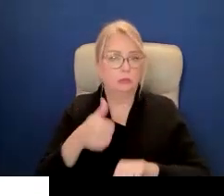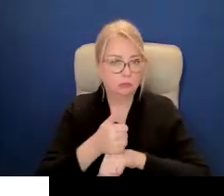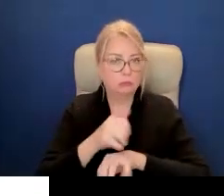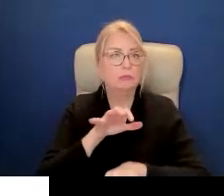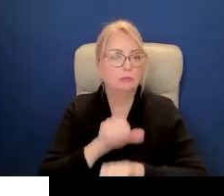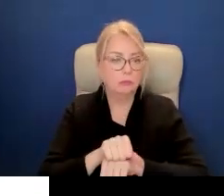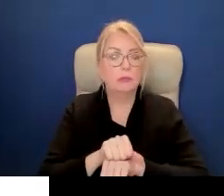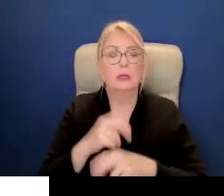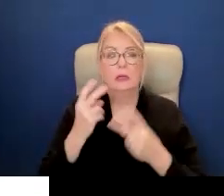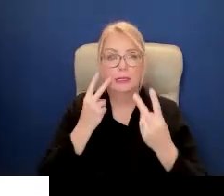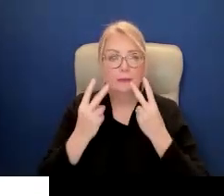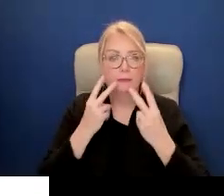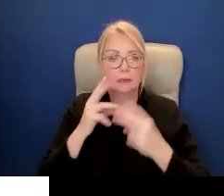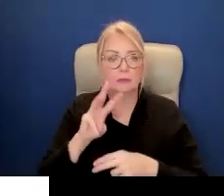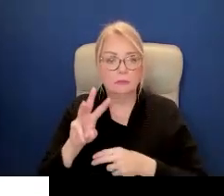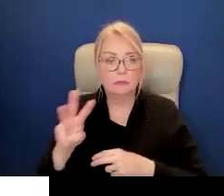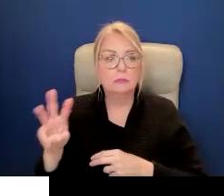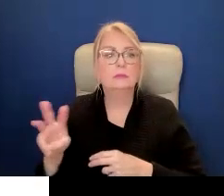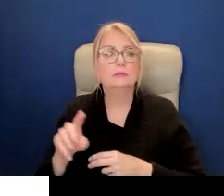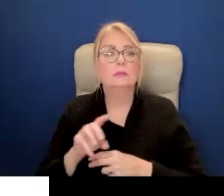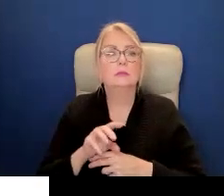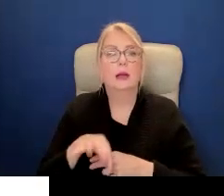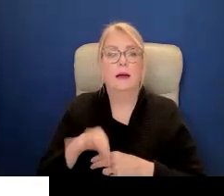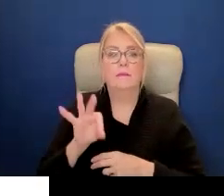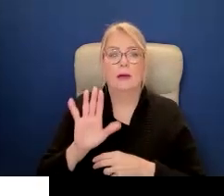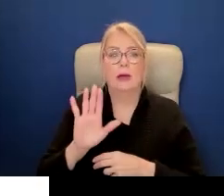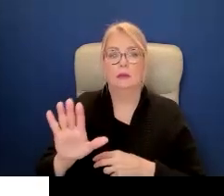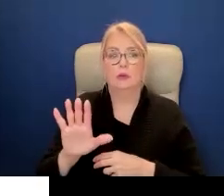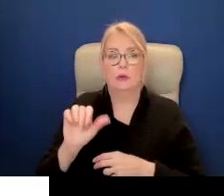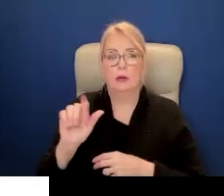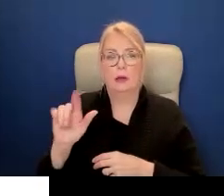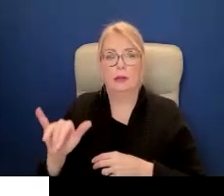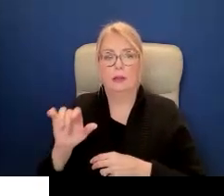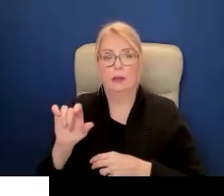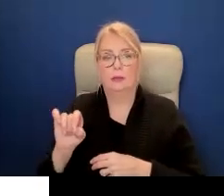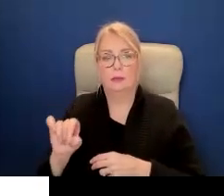It's findyourally.com. They may also, scan this QR code that will take them directly to that website.